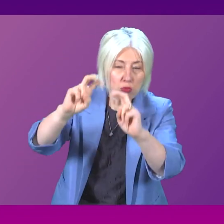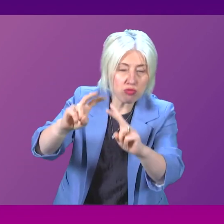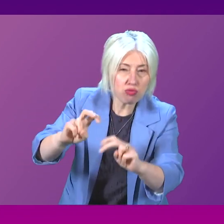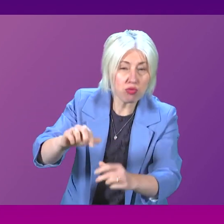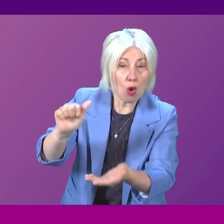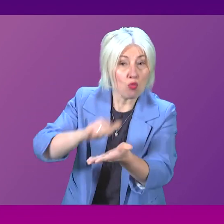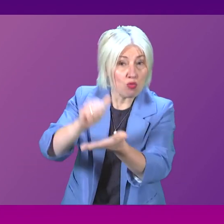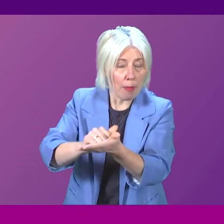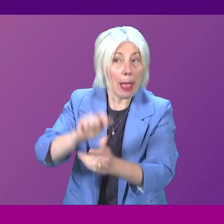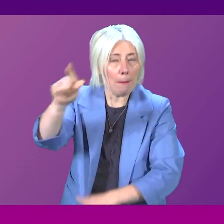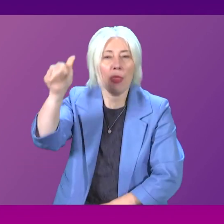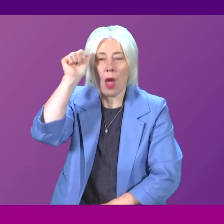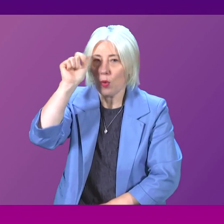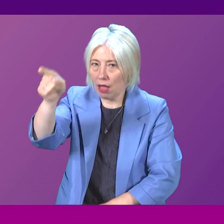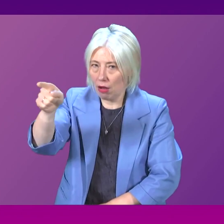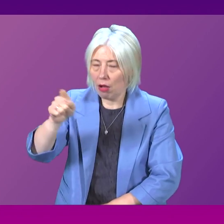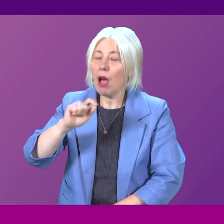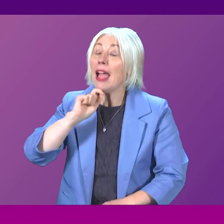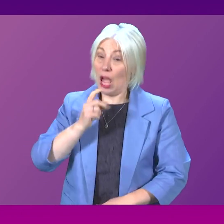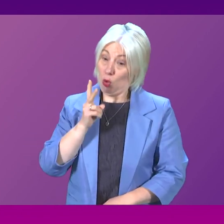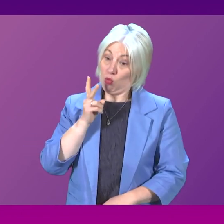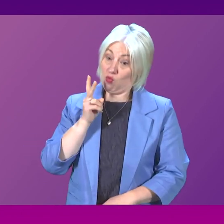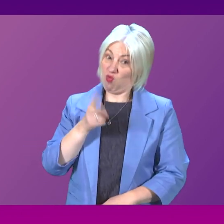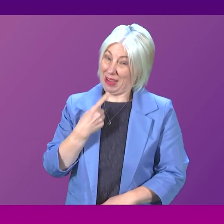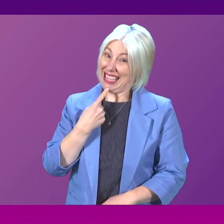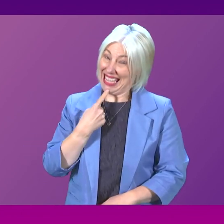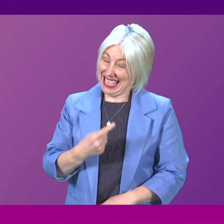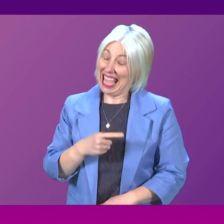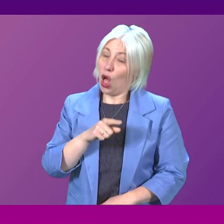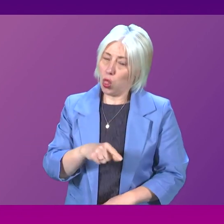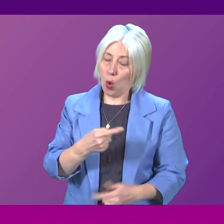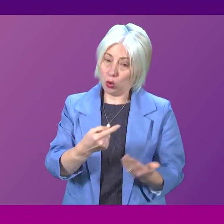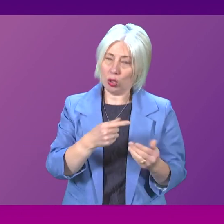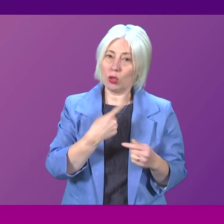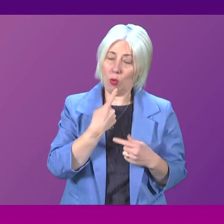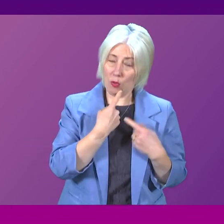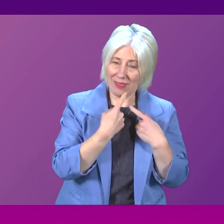However, they are aware of those reports, and I repeat that those reports require to be treated extremely seriously. That concludes First Minister’s question time.